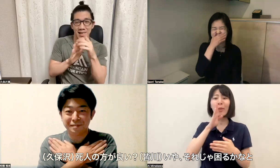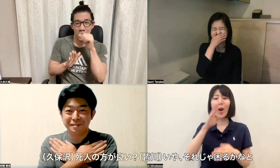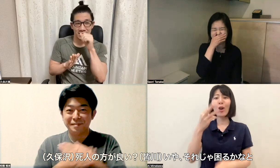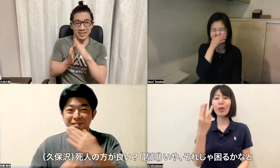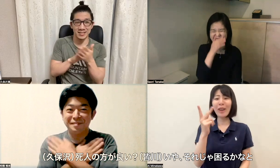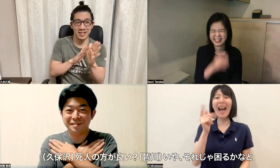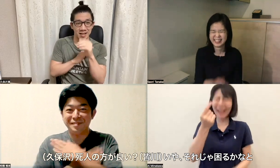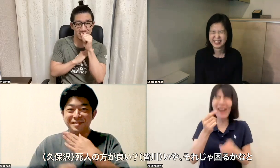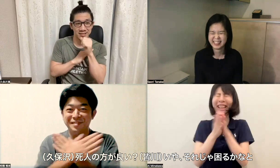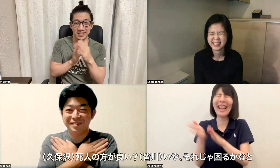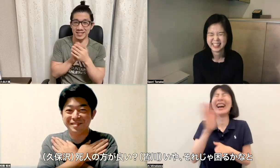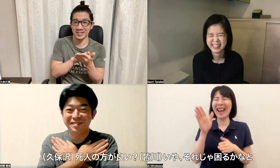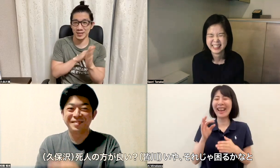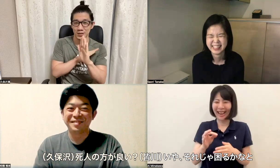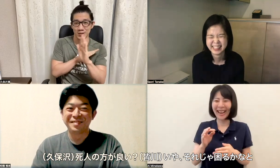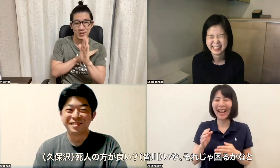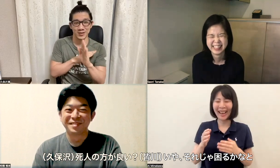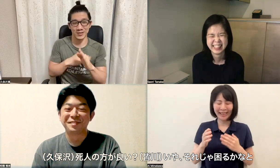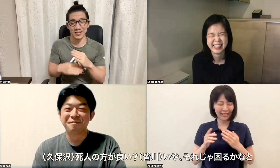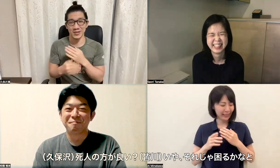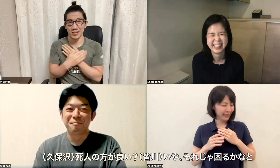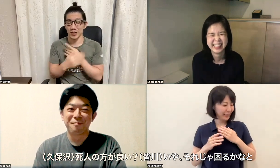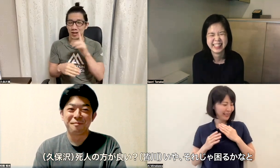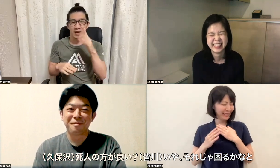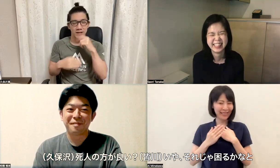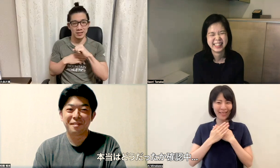(AM) No, I think that would be a problem.